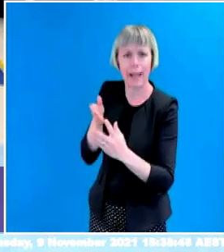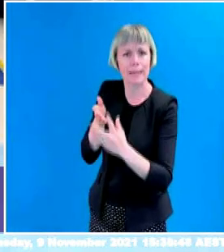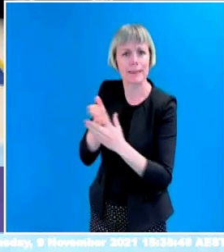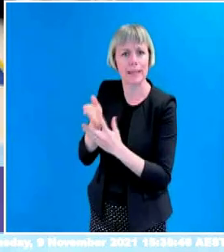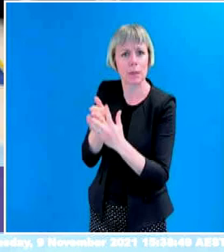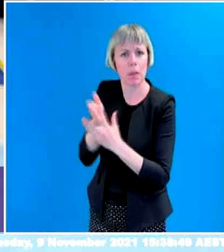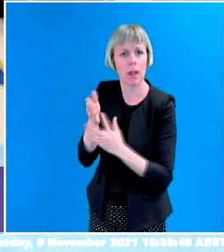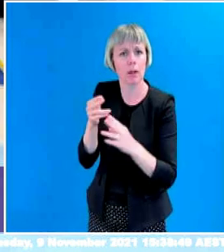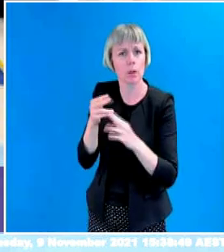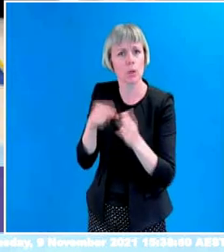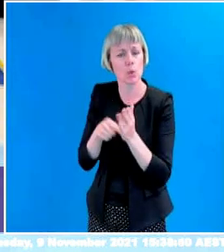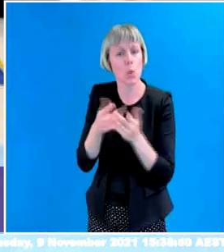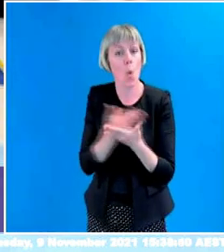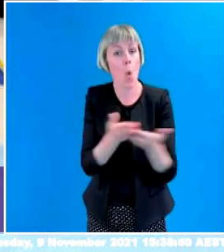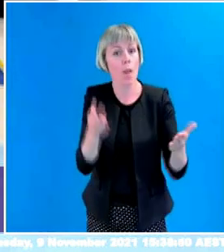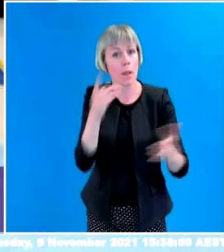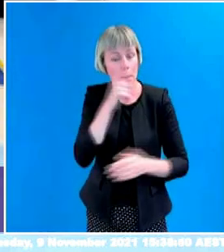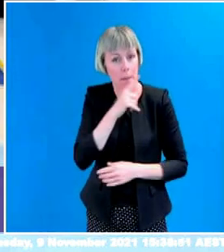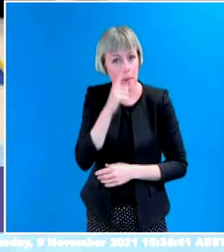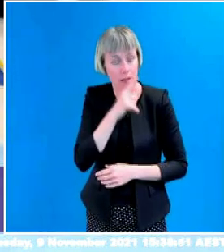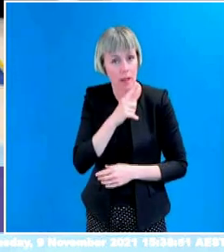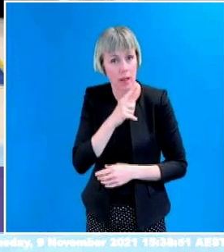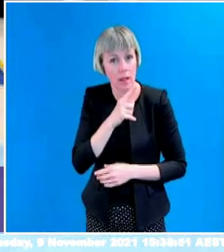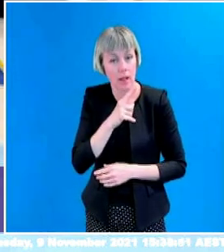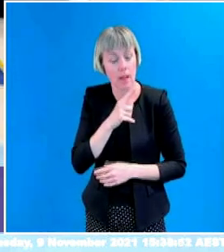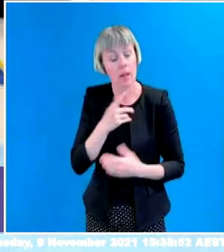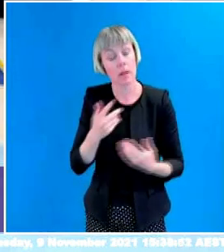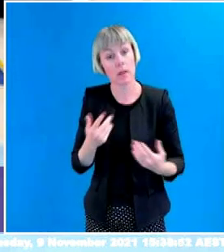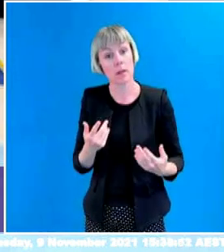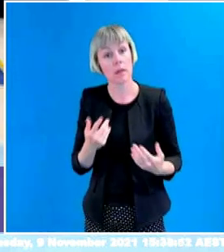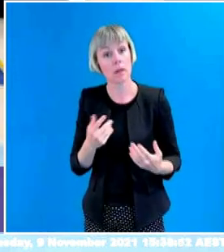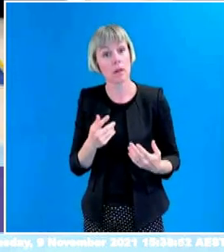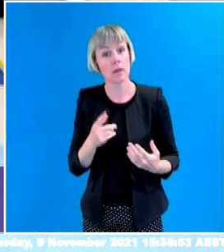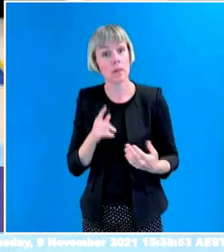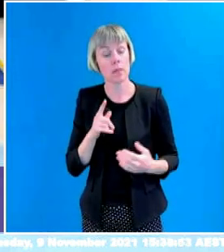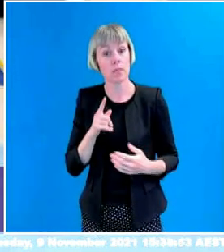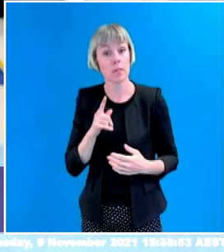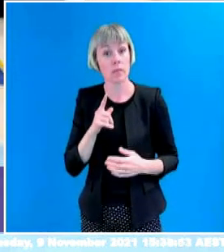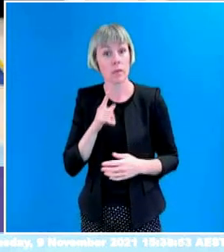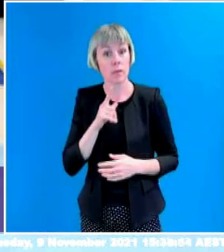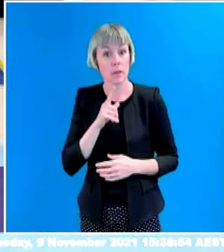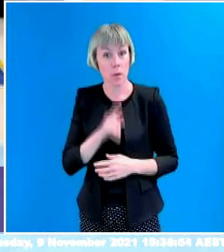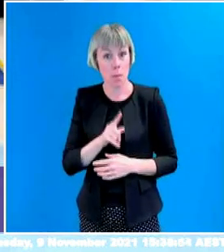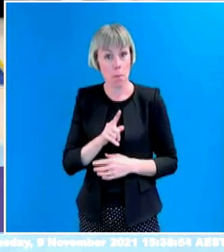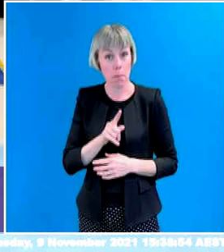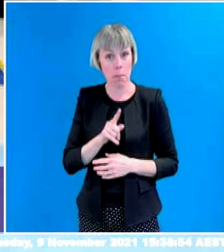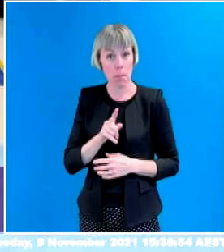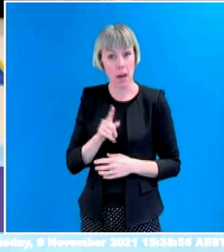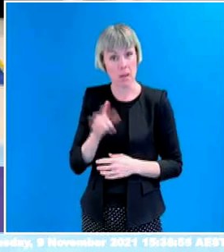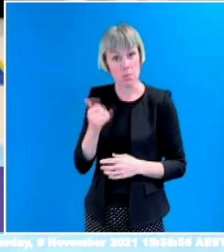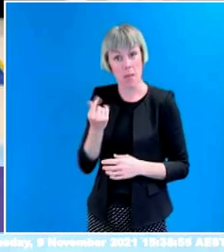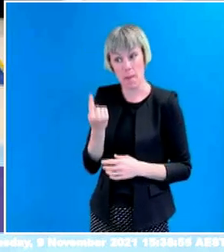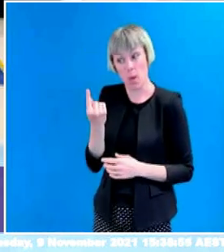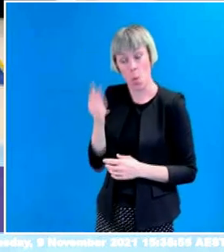However, of course, the person could be found to have been discriminated against an individual or a group of individuals if they haven't